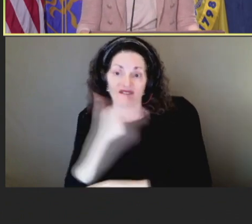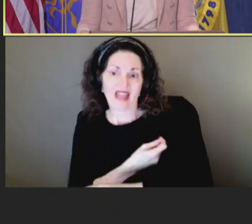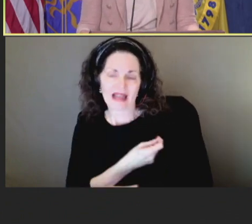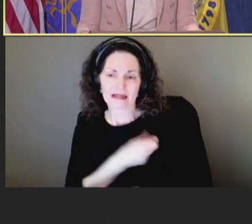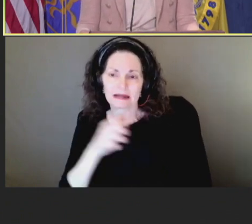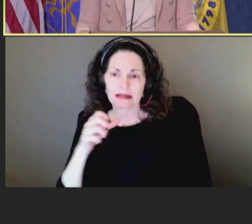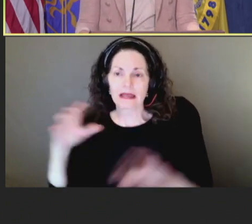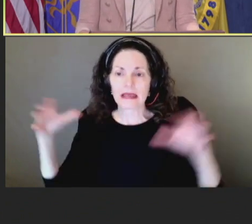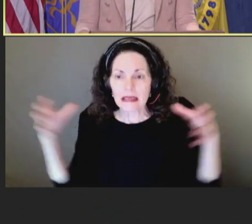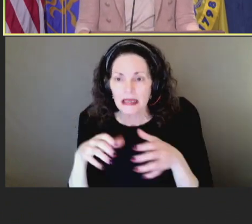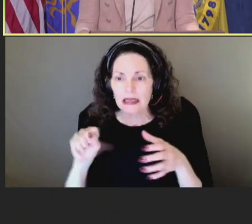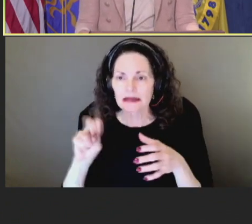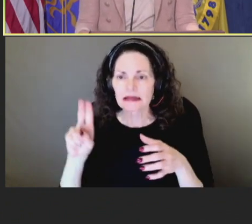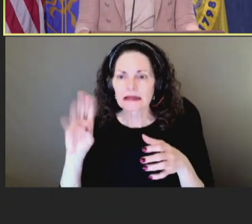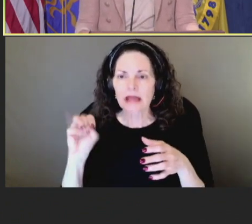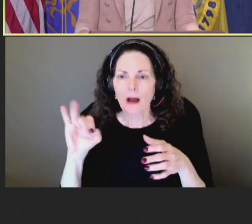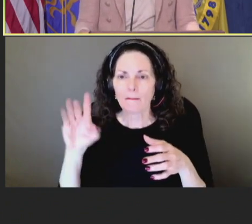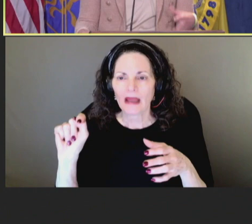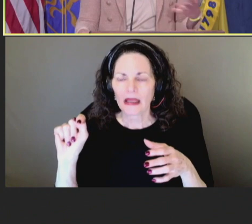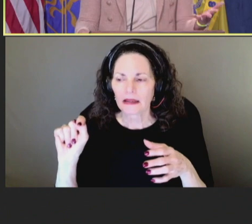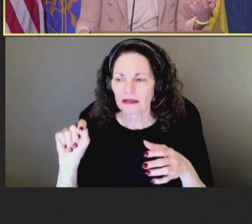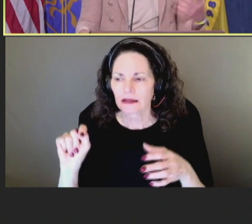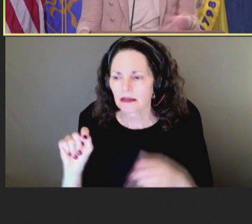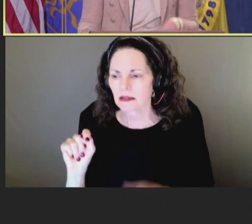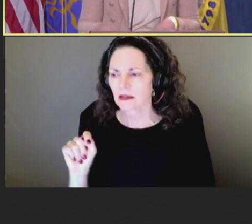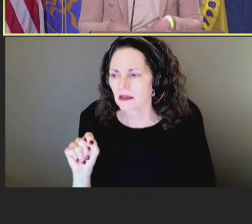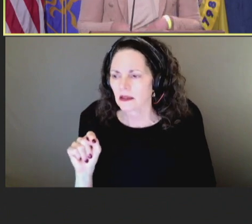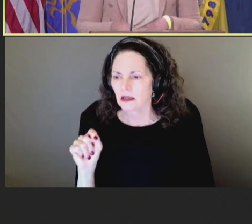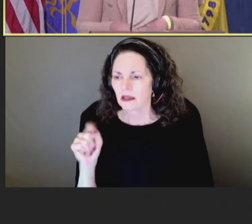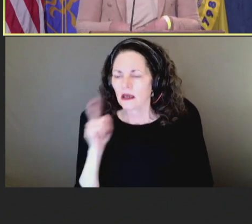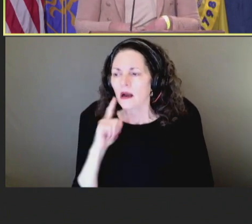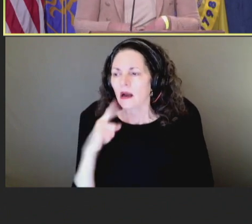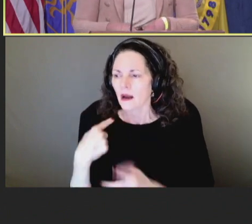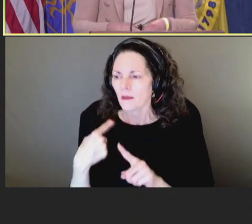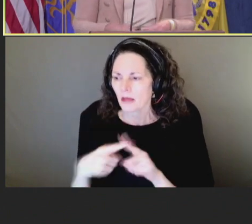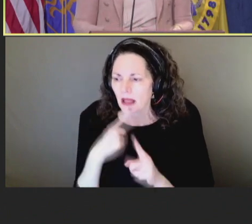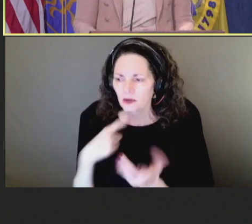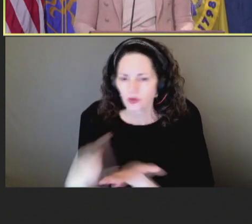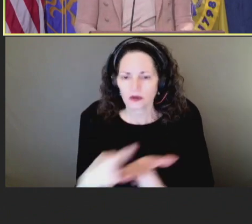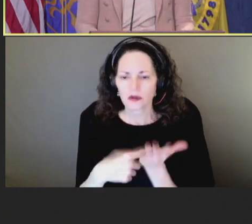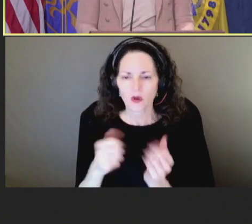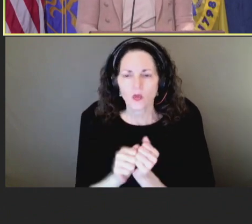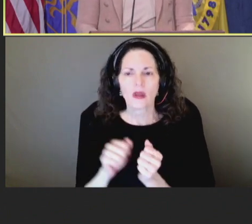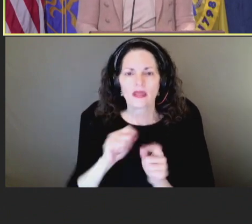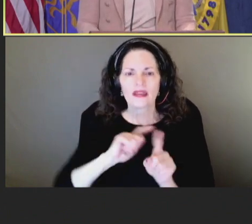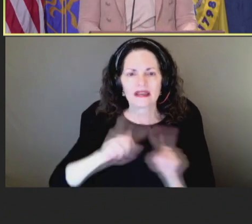all. We're also talking, as I said, to industry partners, connecting government stakeholders,